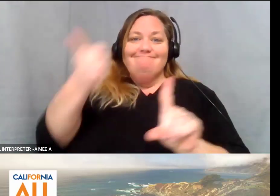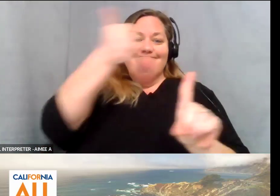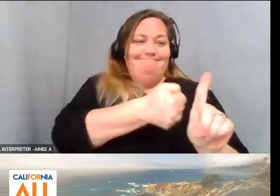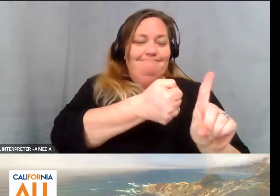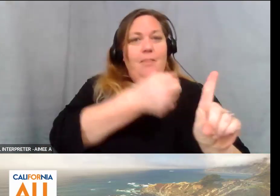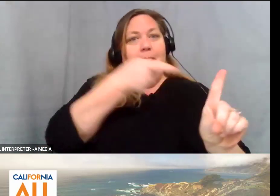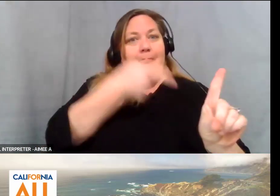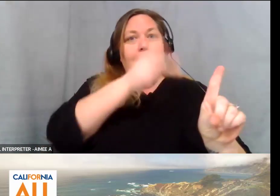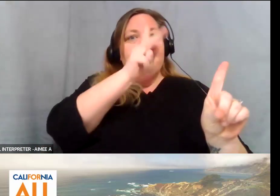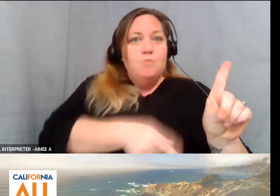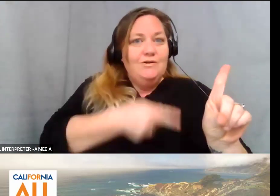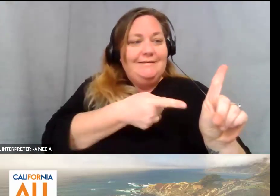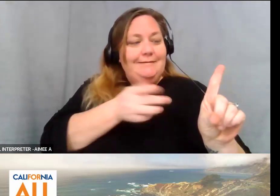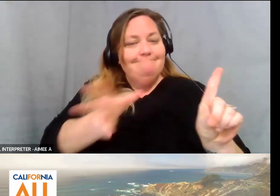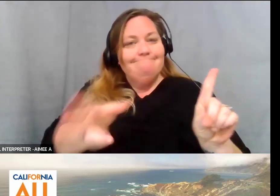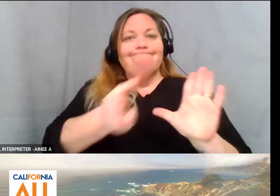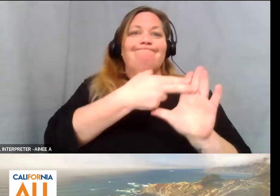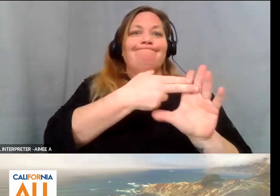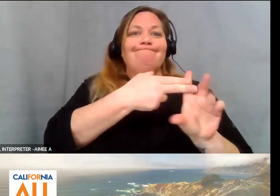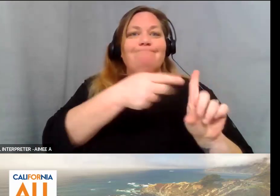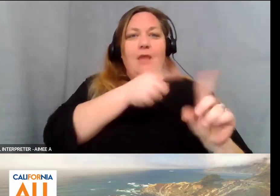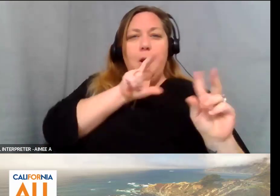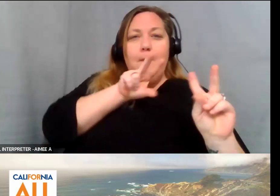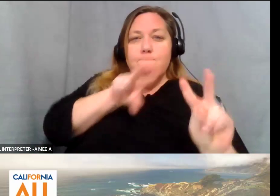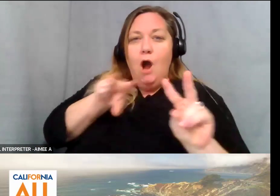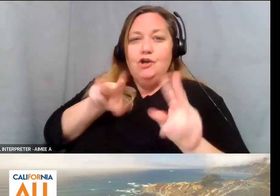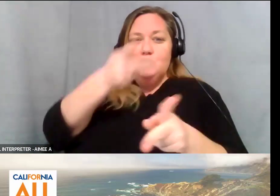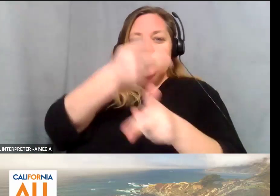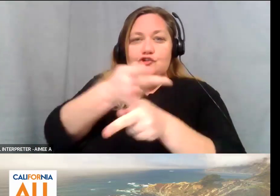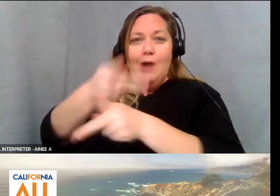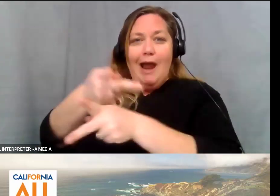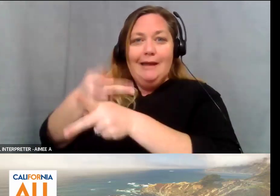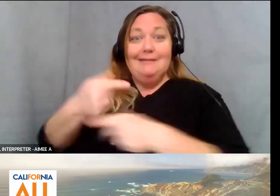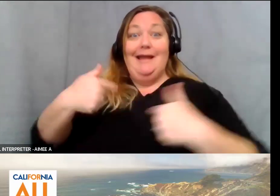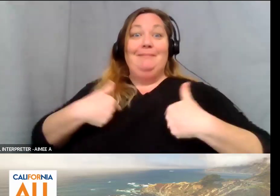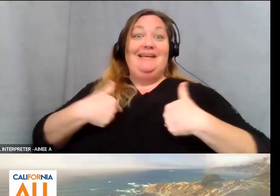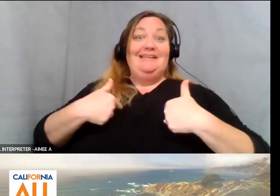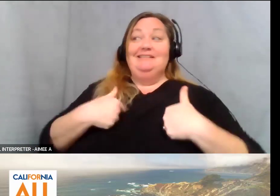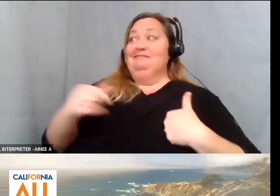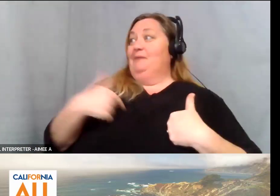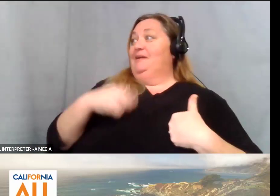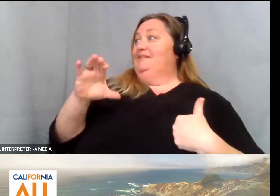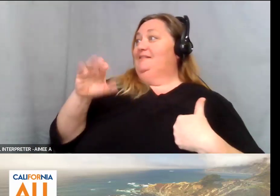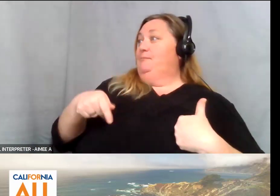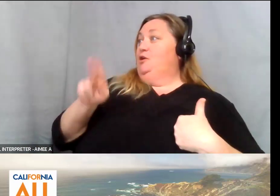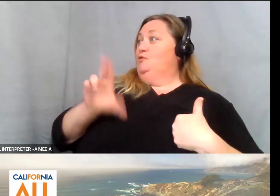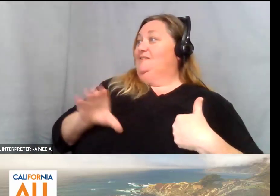persons that are monitoring and tracking, like I am, because the CPUC is just going through the